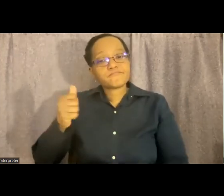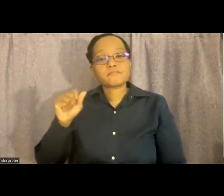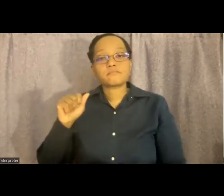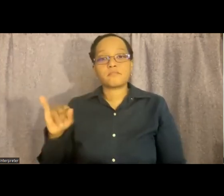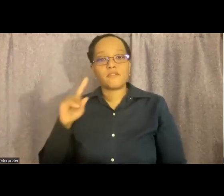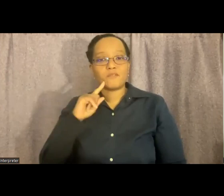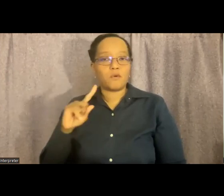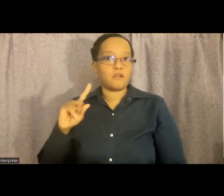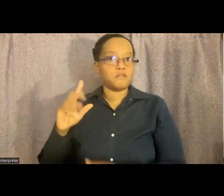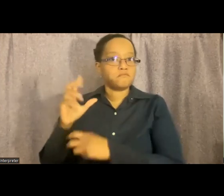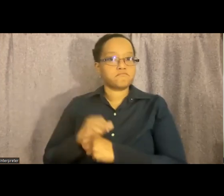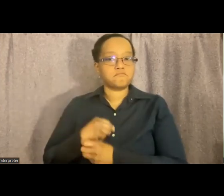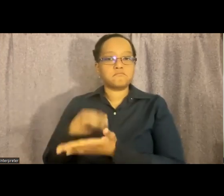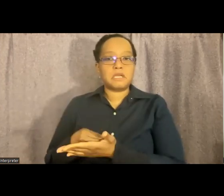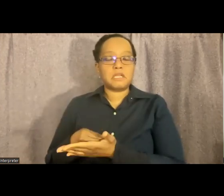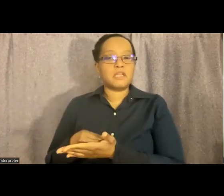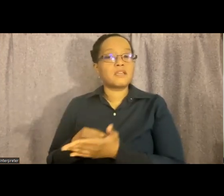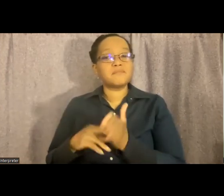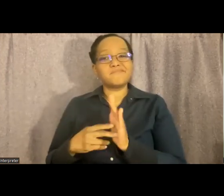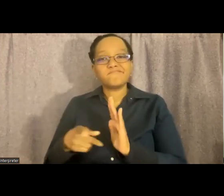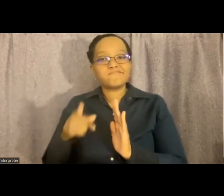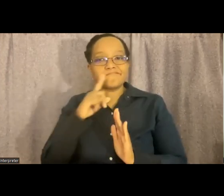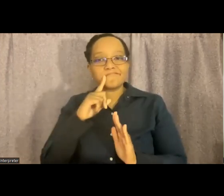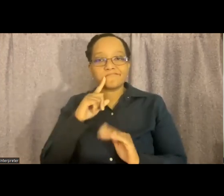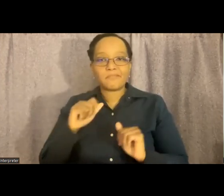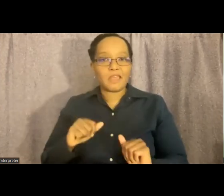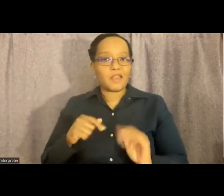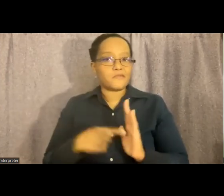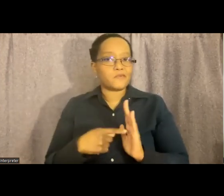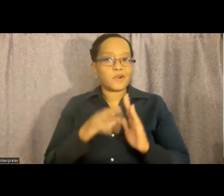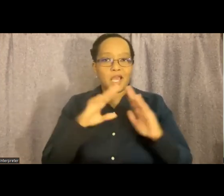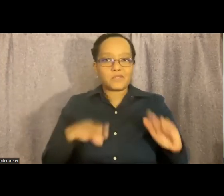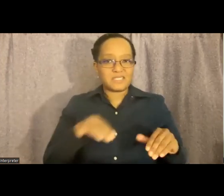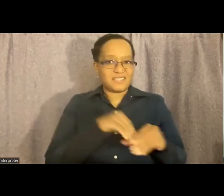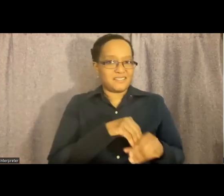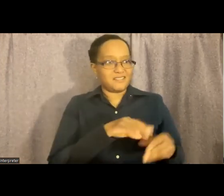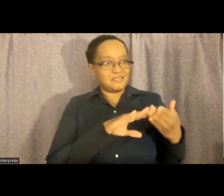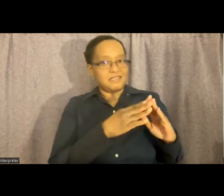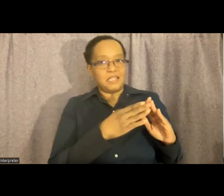, meaning they cannot afford housing anywhere in the city let alone anywhere in the country.